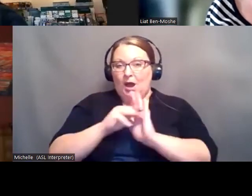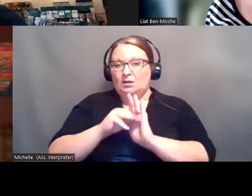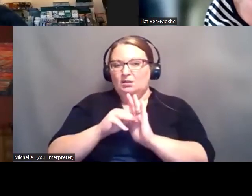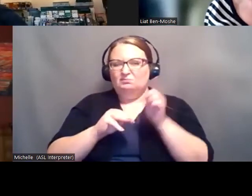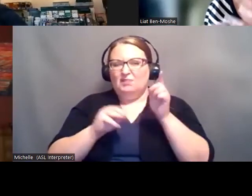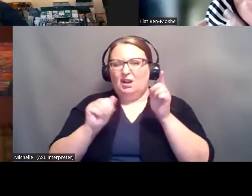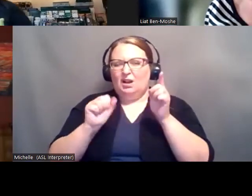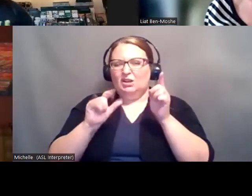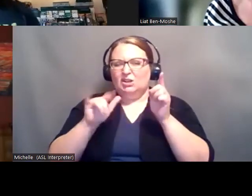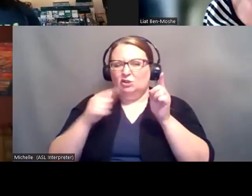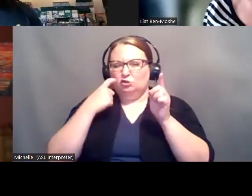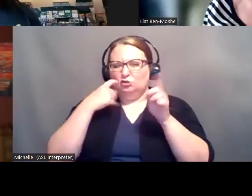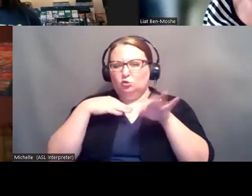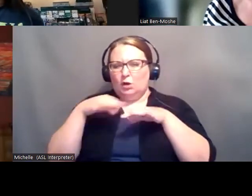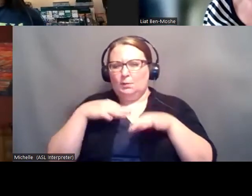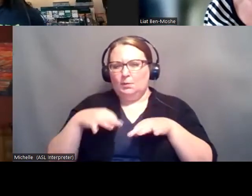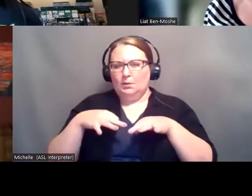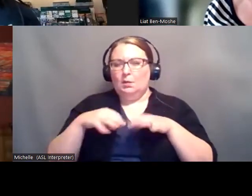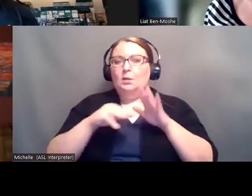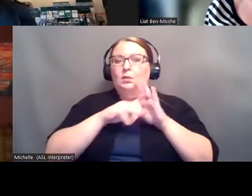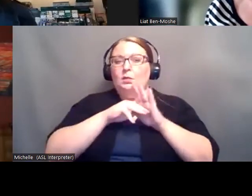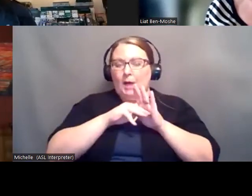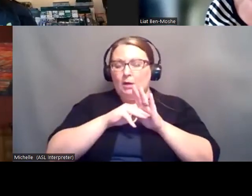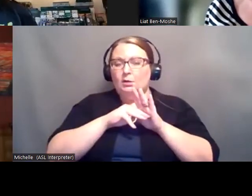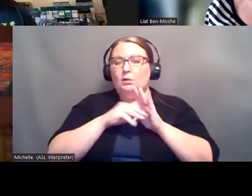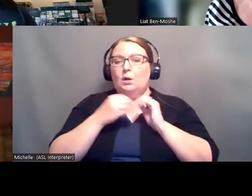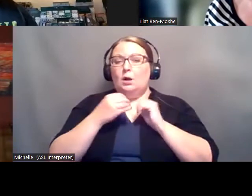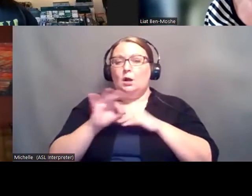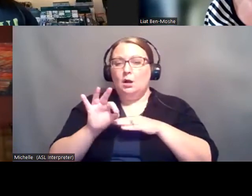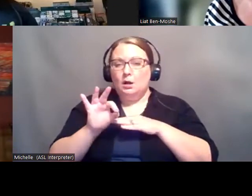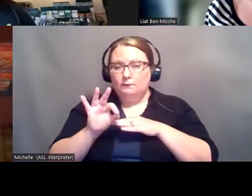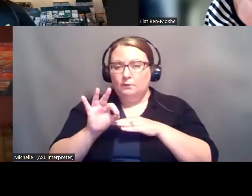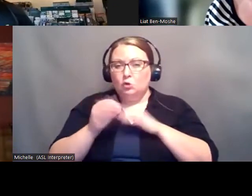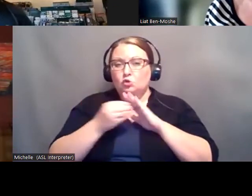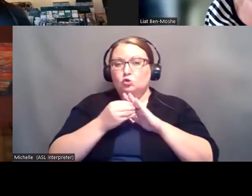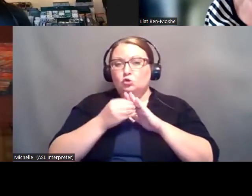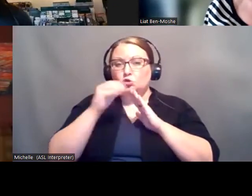which is a model that's of student organization